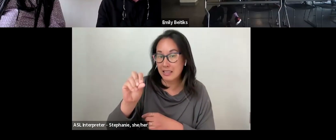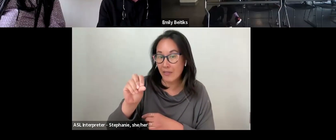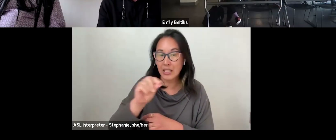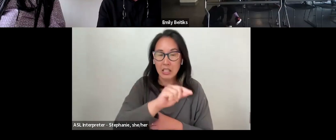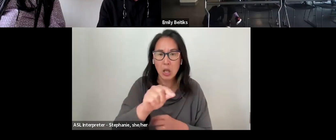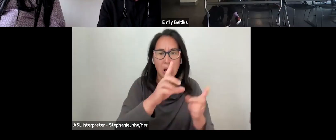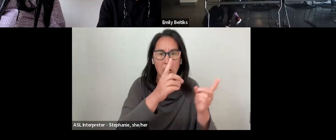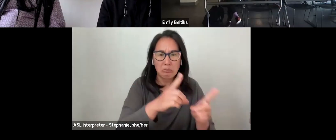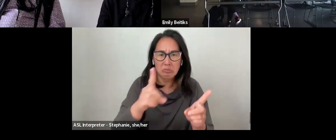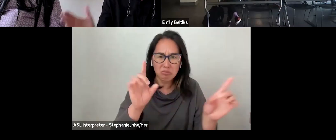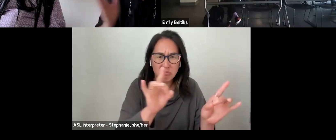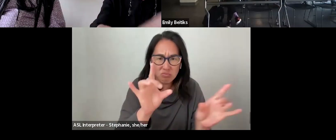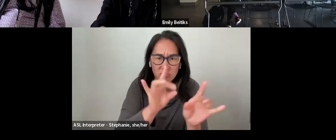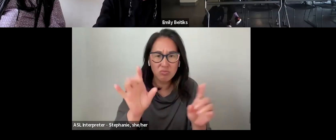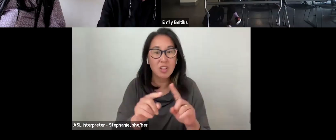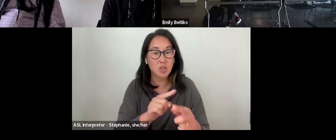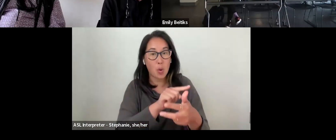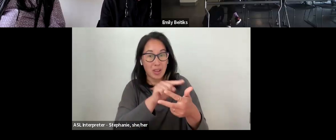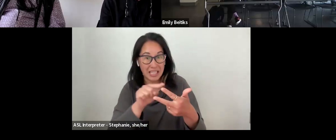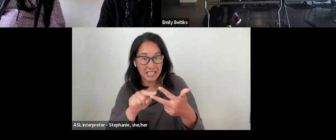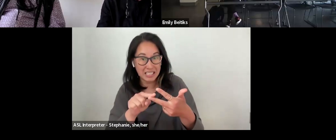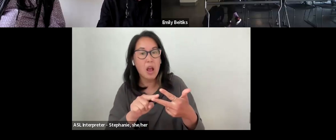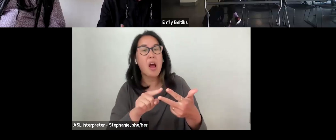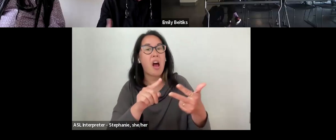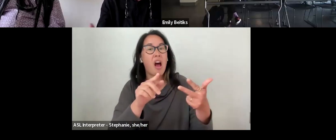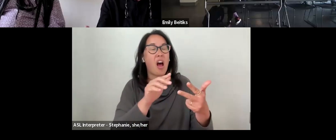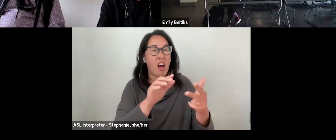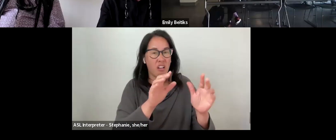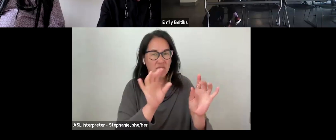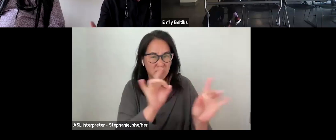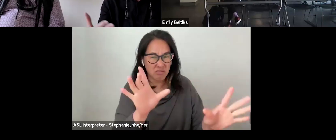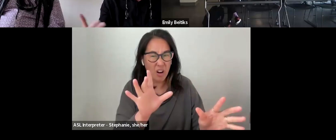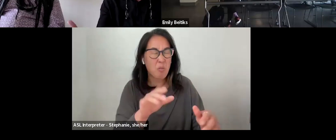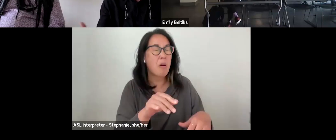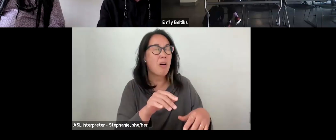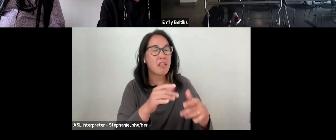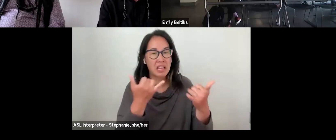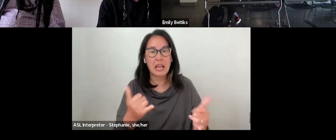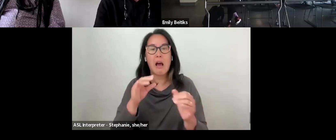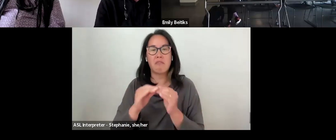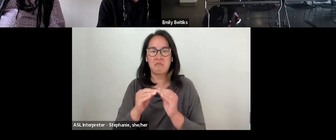and so on, as if those were the bad days when terrible things were done to research subjects,